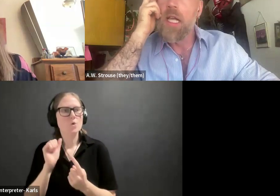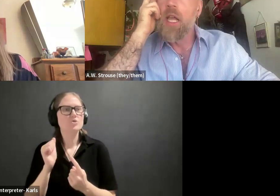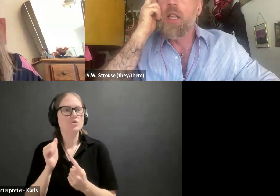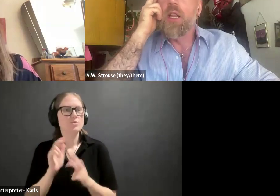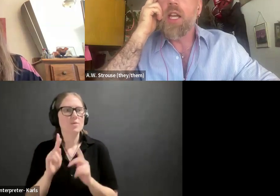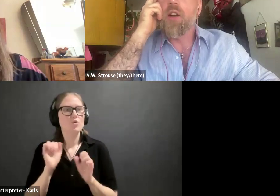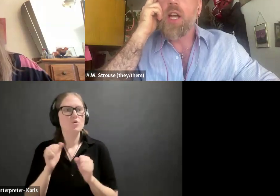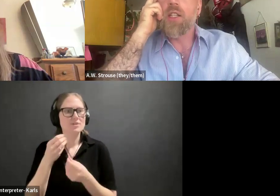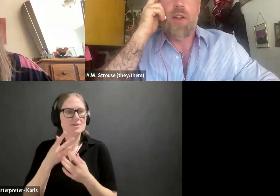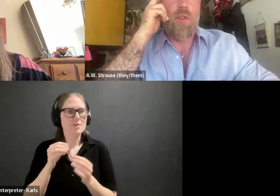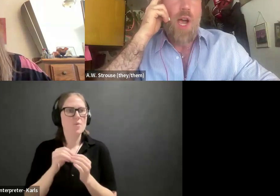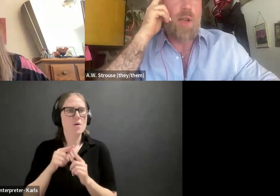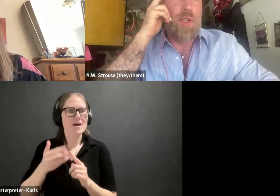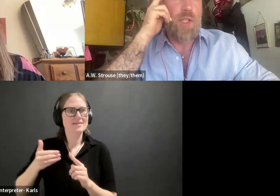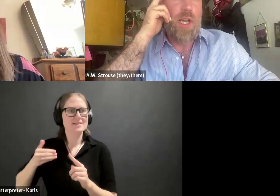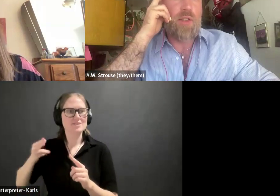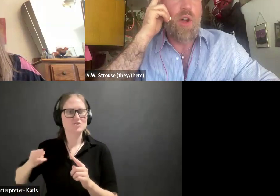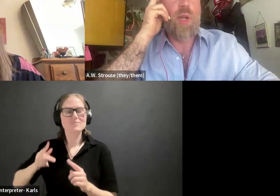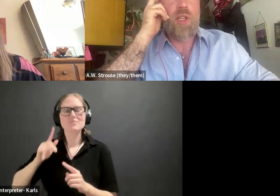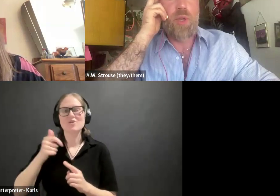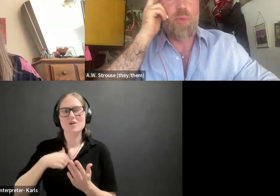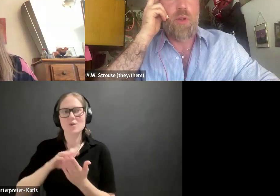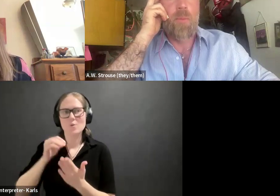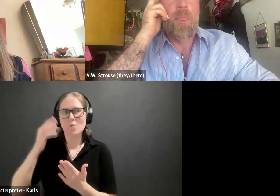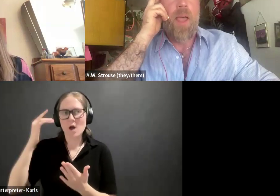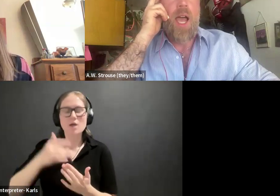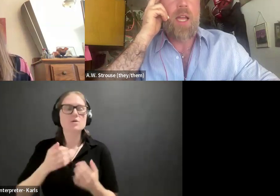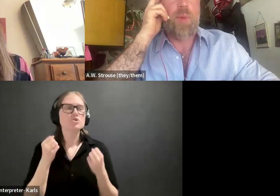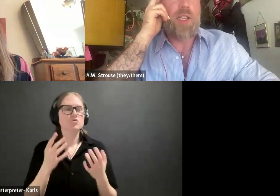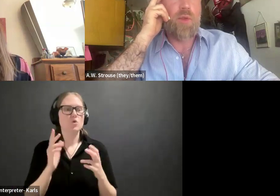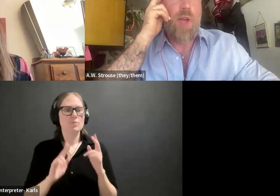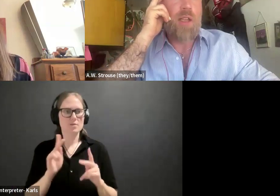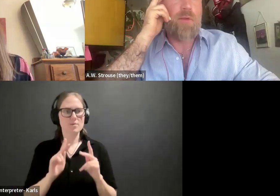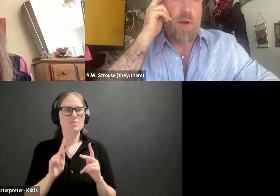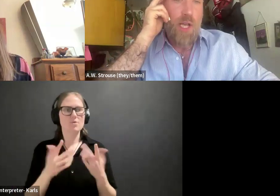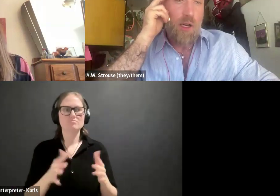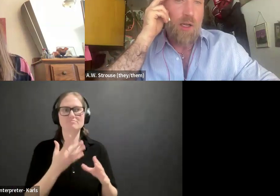Later, I discovered why, which was that so many people had passed away very young.